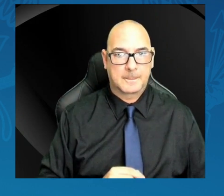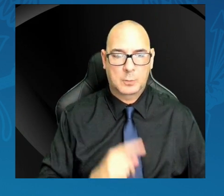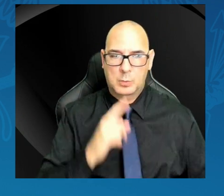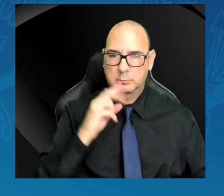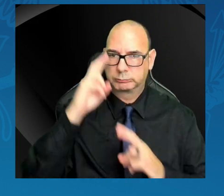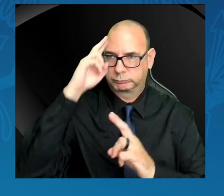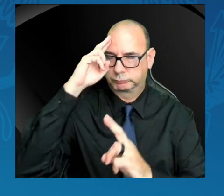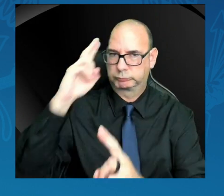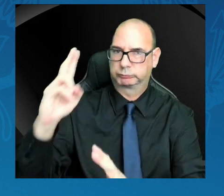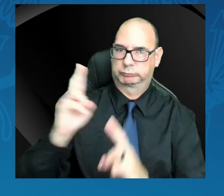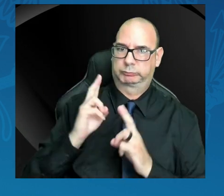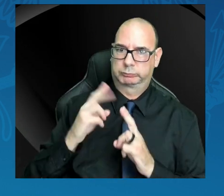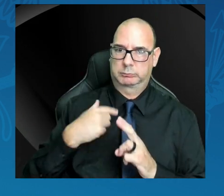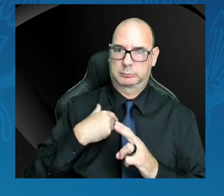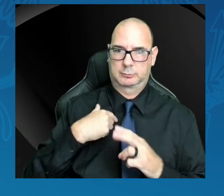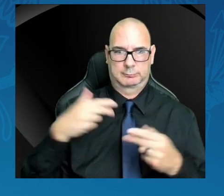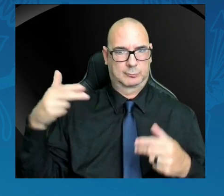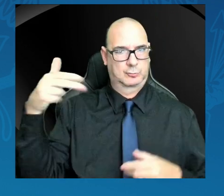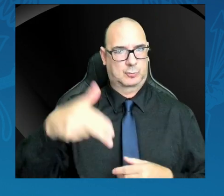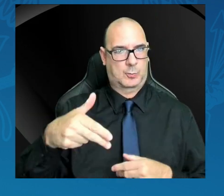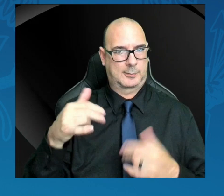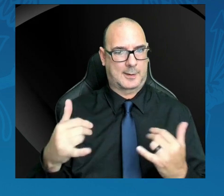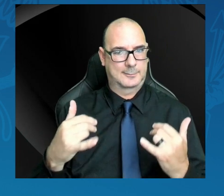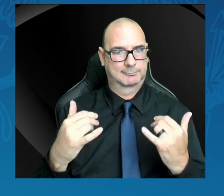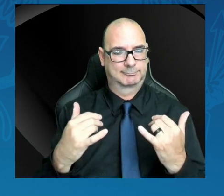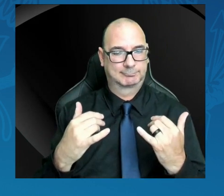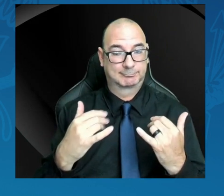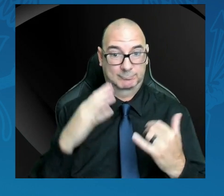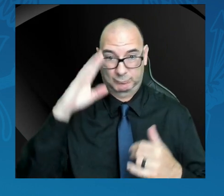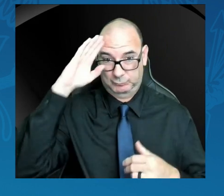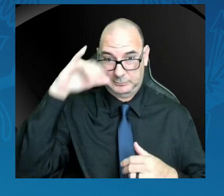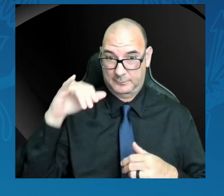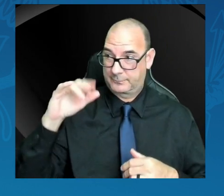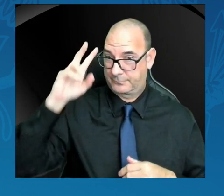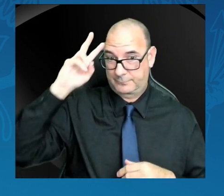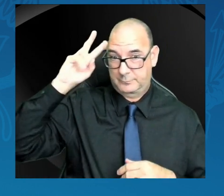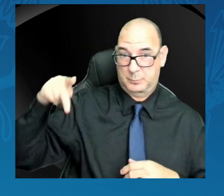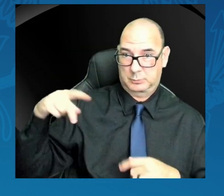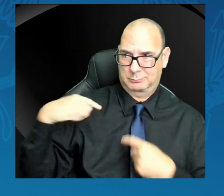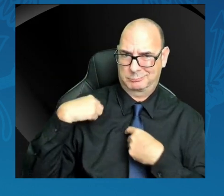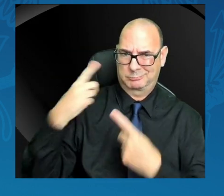You know, the vice president has fought for cleaner, more equitable transportation solutions for years.